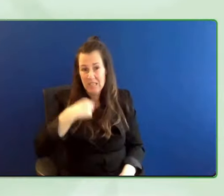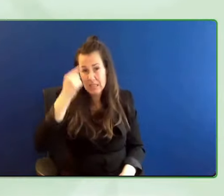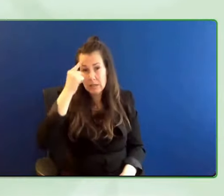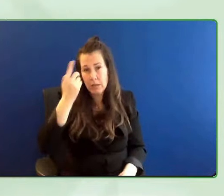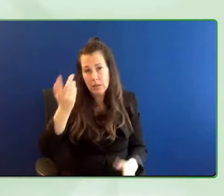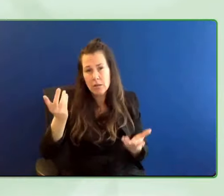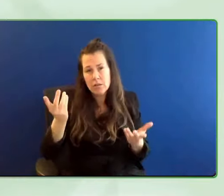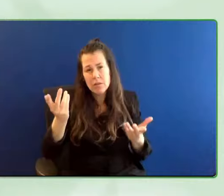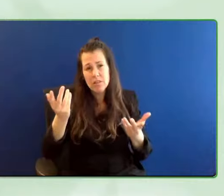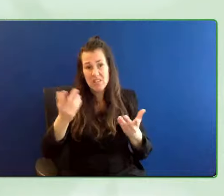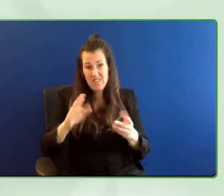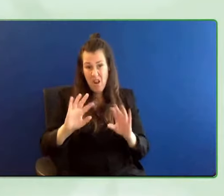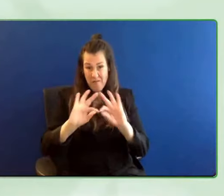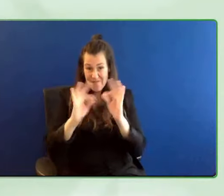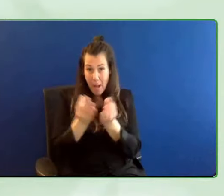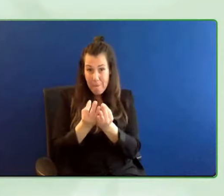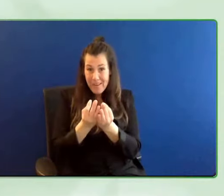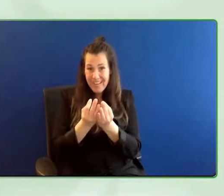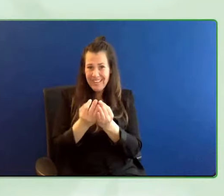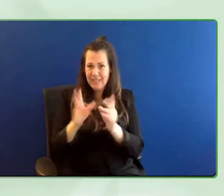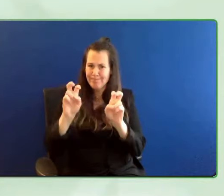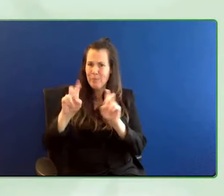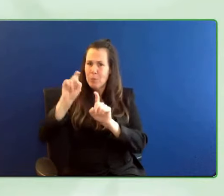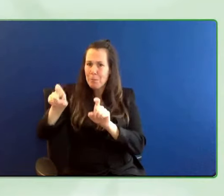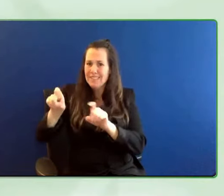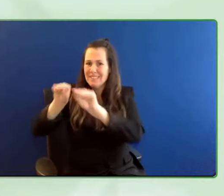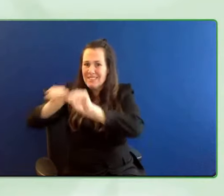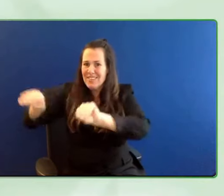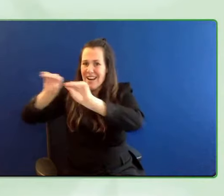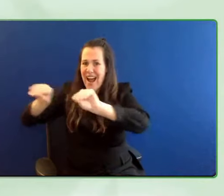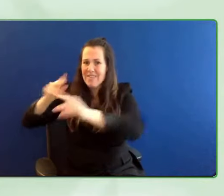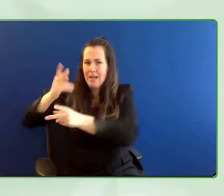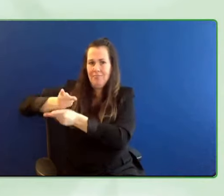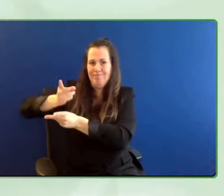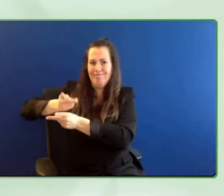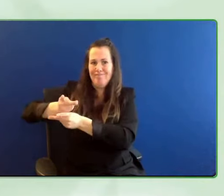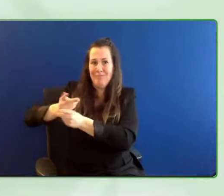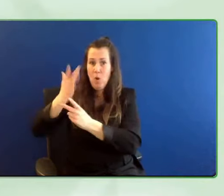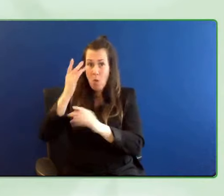policy, shift public perception of it and really make it more and more acceptable to